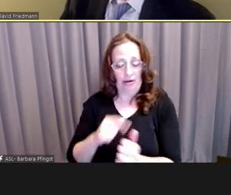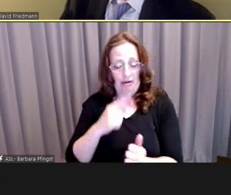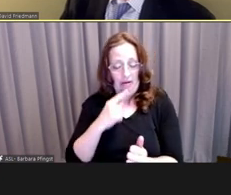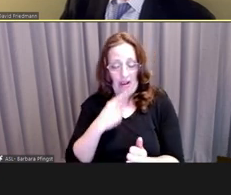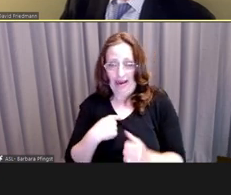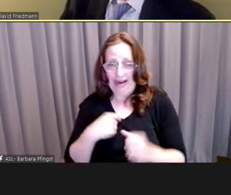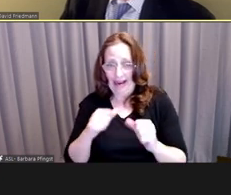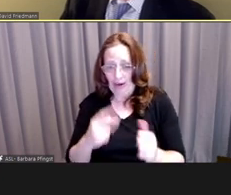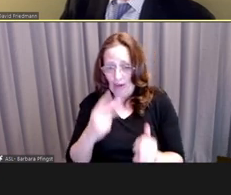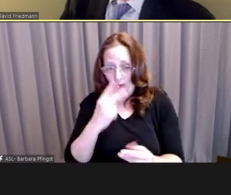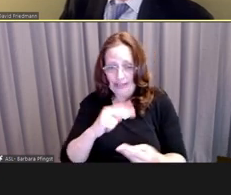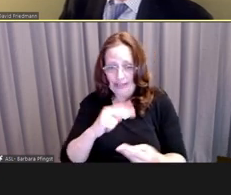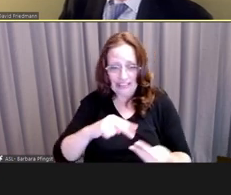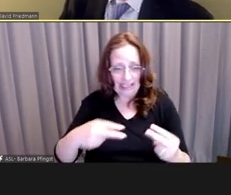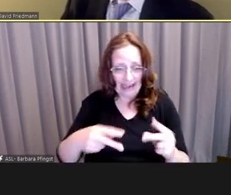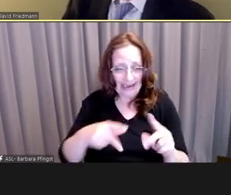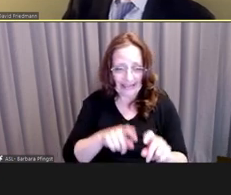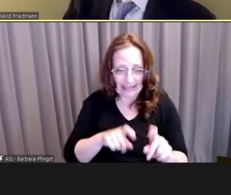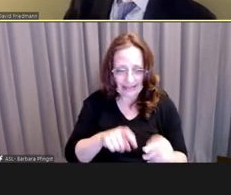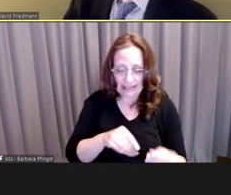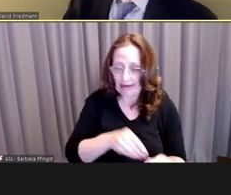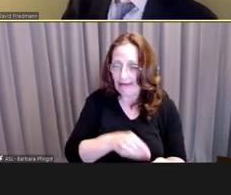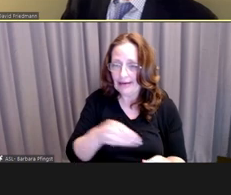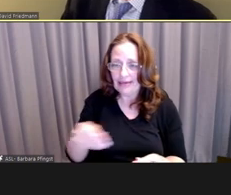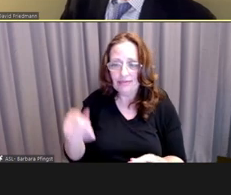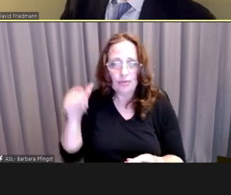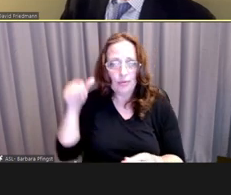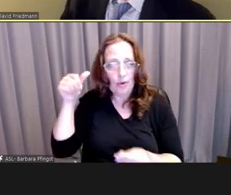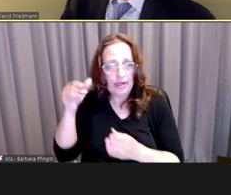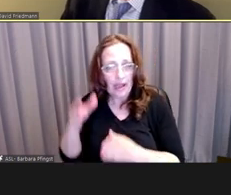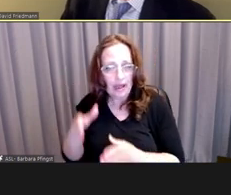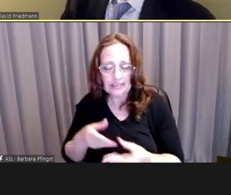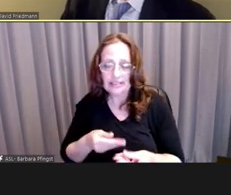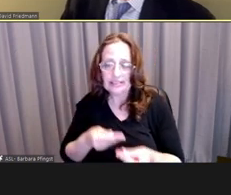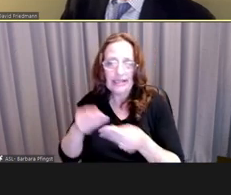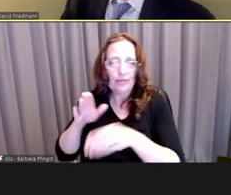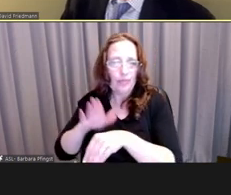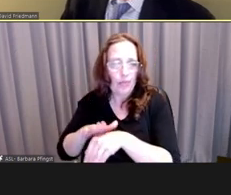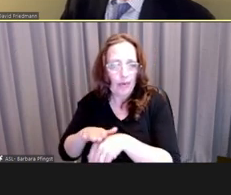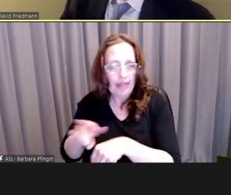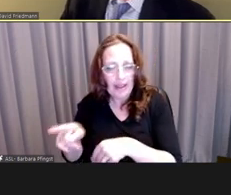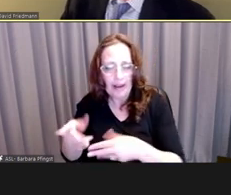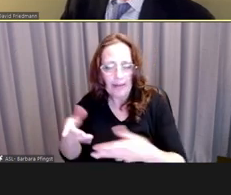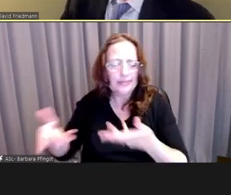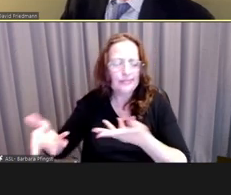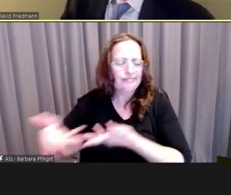we saw there and what they can look out for, when they do a new evaluation as it relates to hearing.